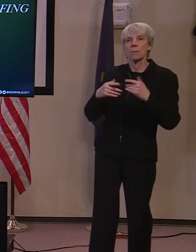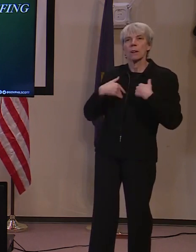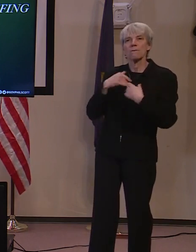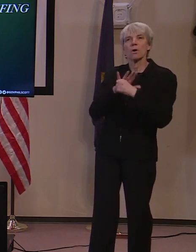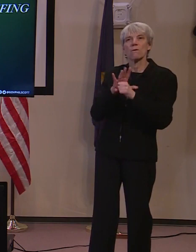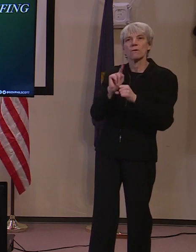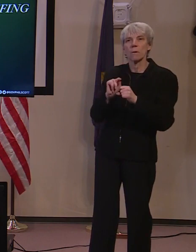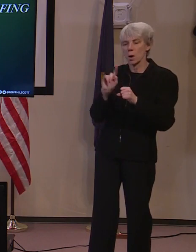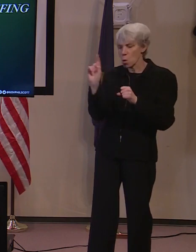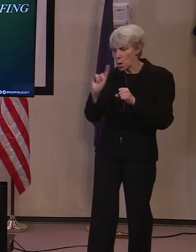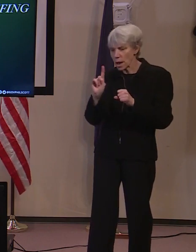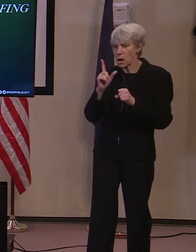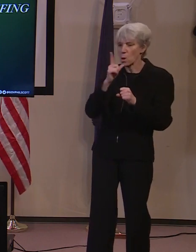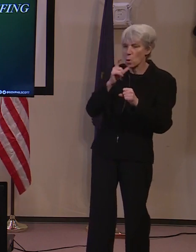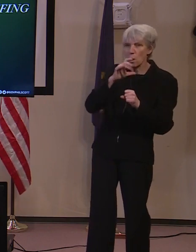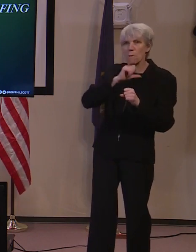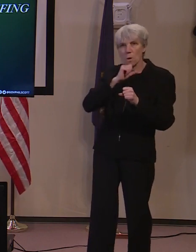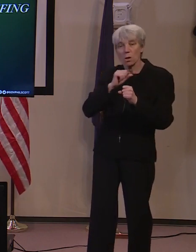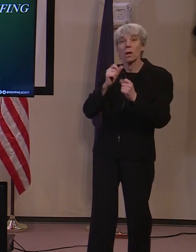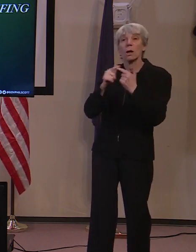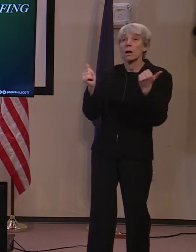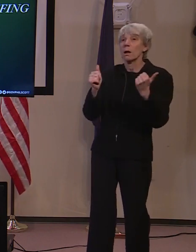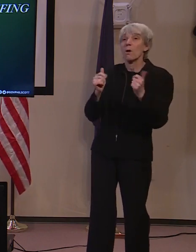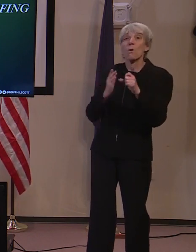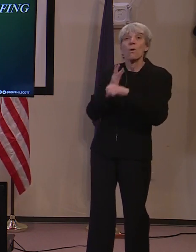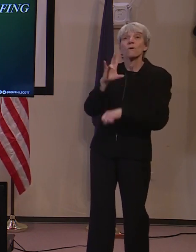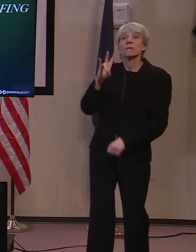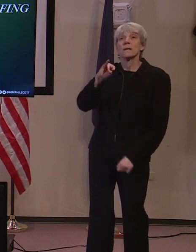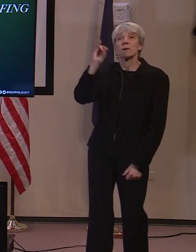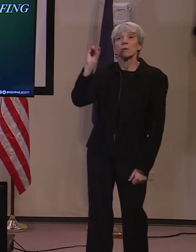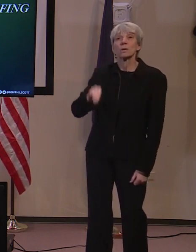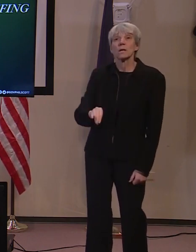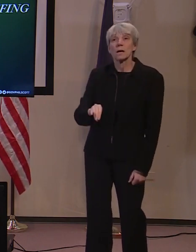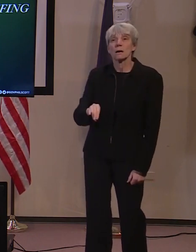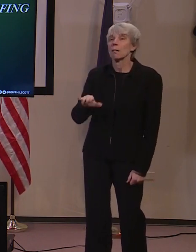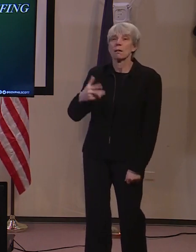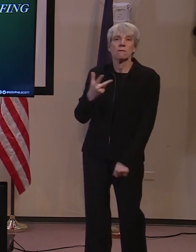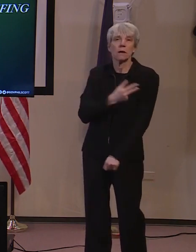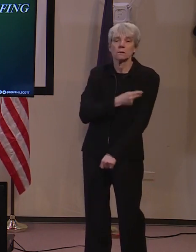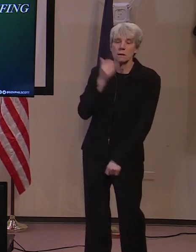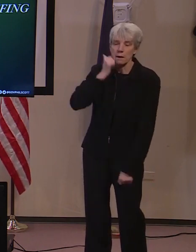governor said, over 70% are unvaccinated. with the bulk of the